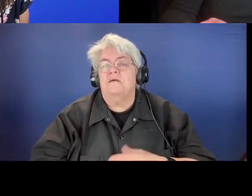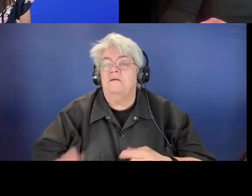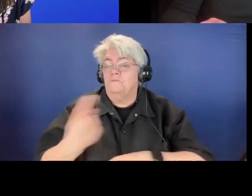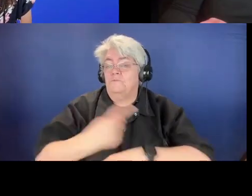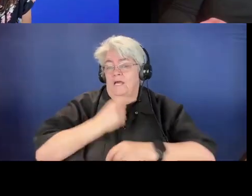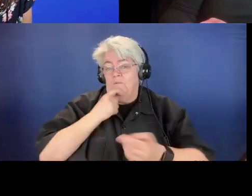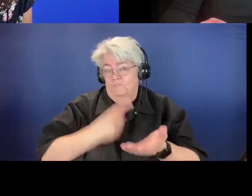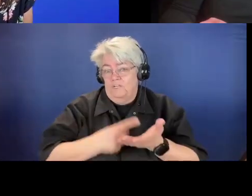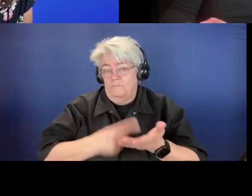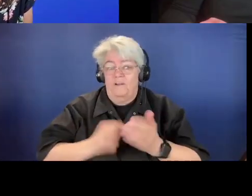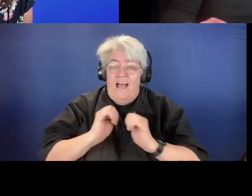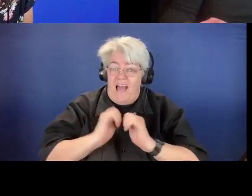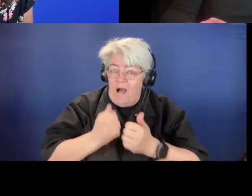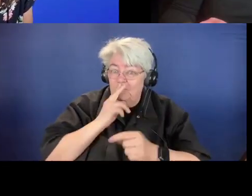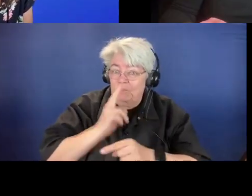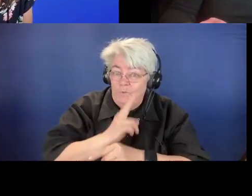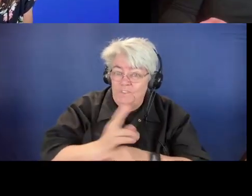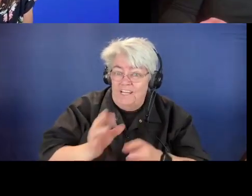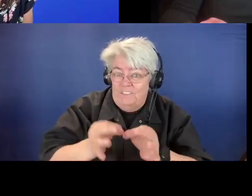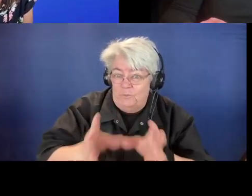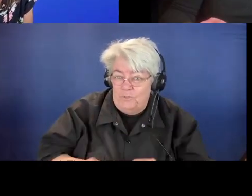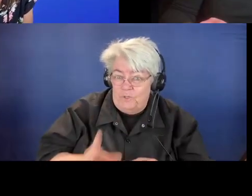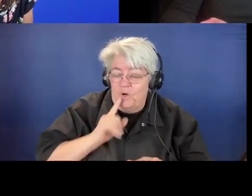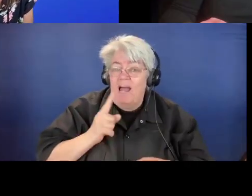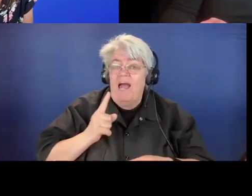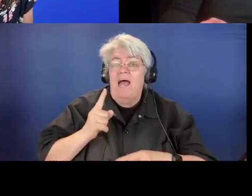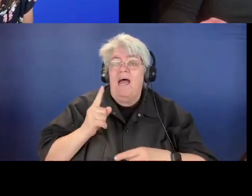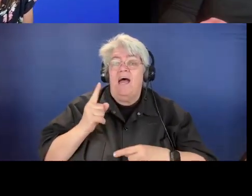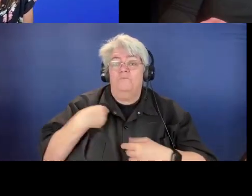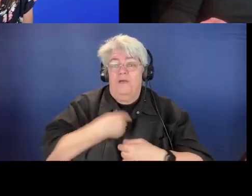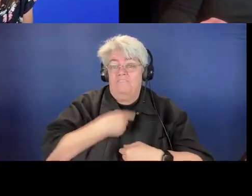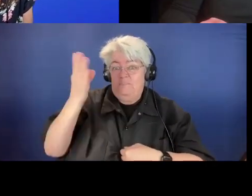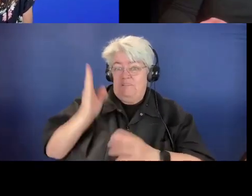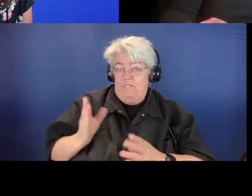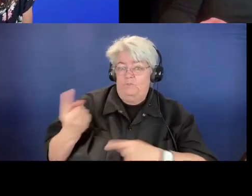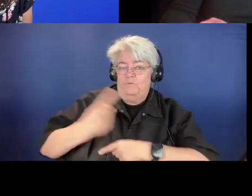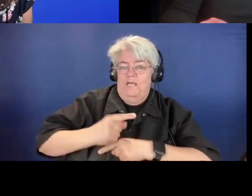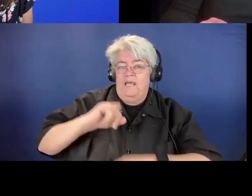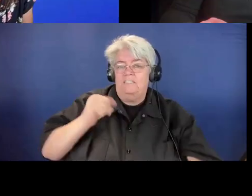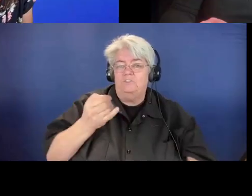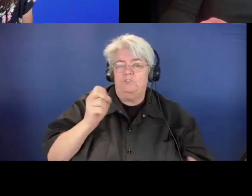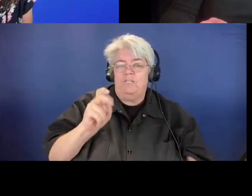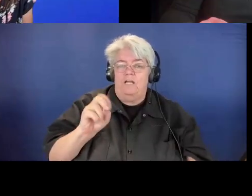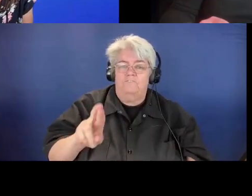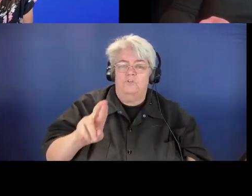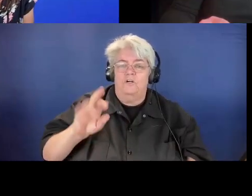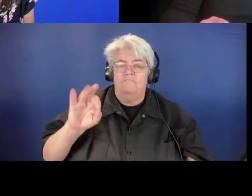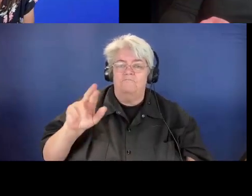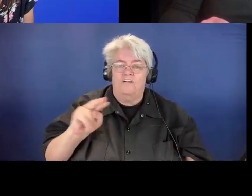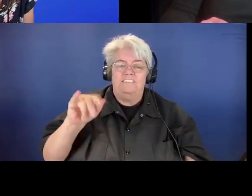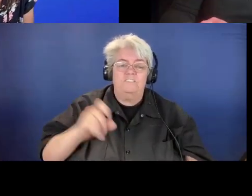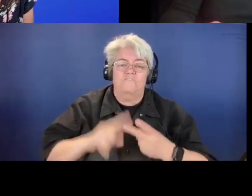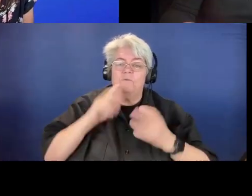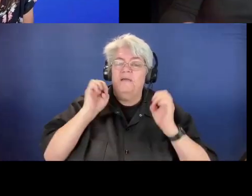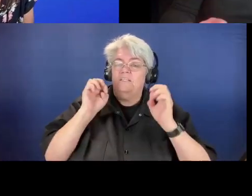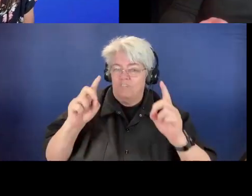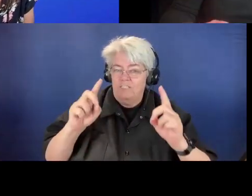with an interpreter and we are joined today with Jennifer Francisco from the Educational Interpreter Project